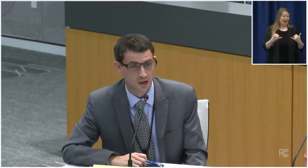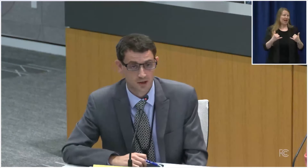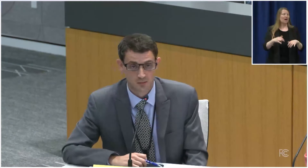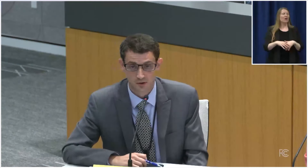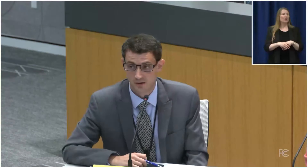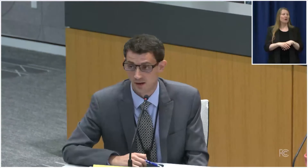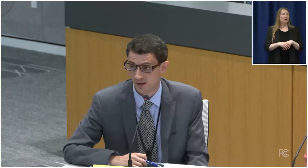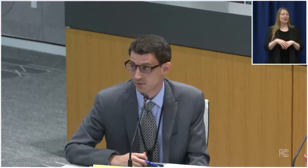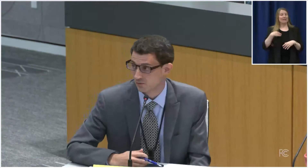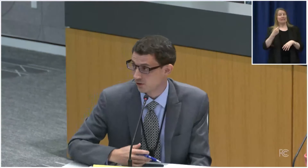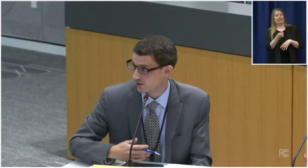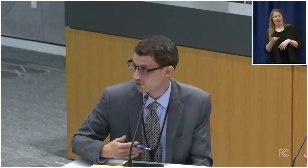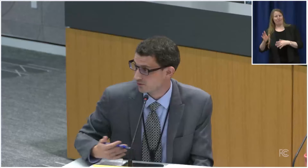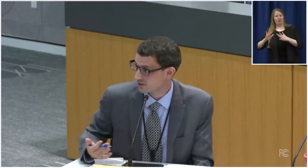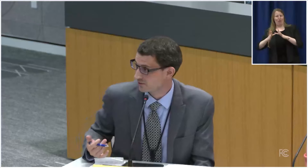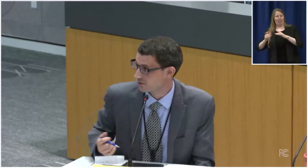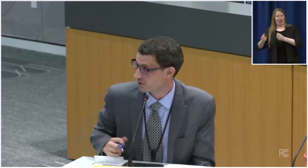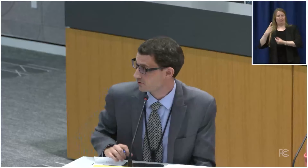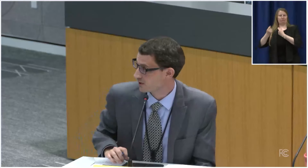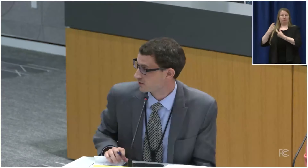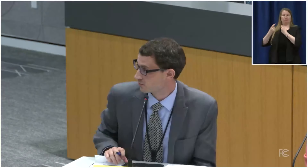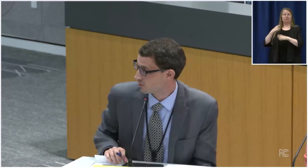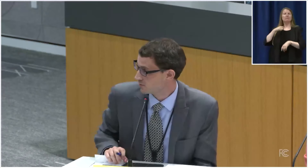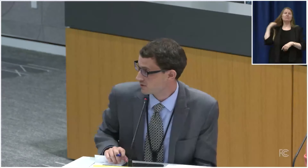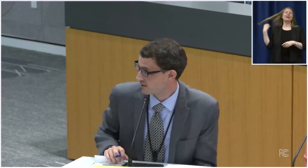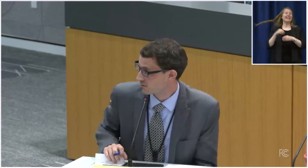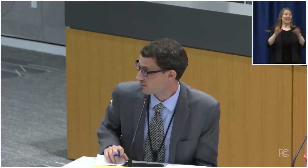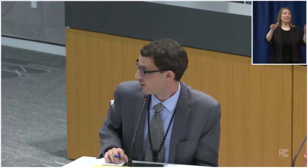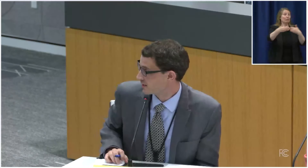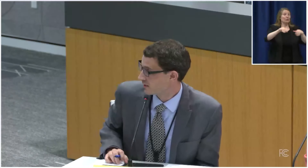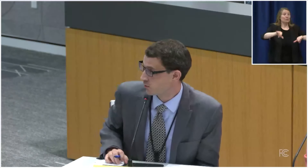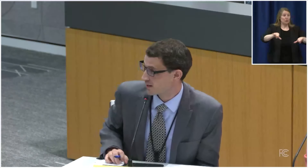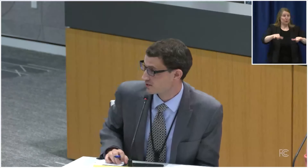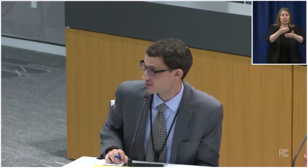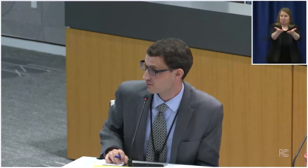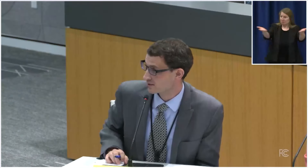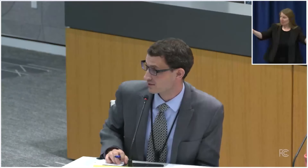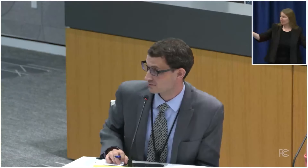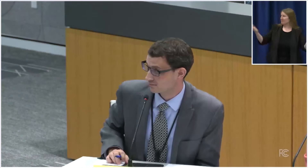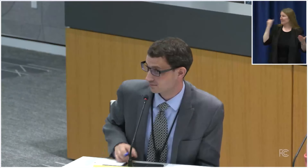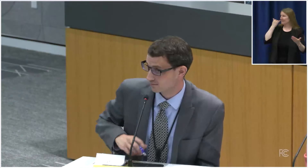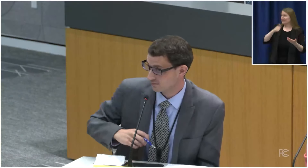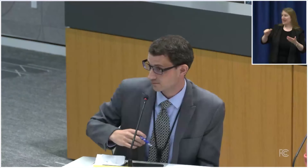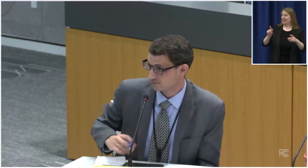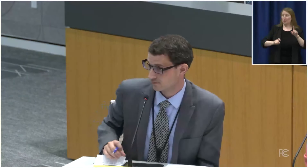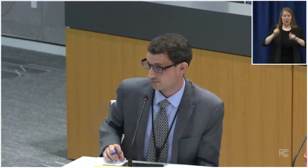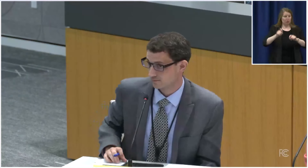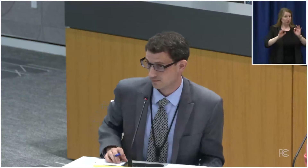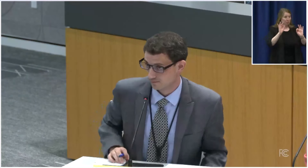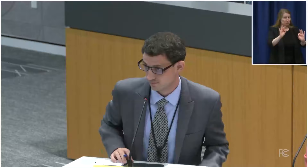TO SOME AUDIENCE QUESTIONS NOW. WE'VE ALREADY GOTTEN A NUMBER ONLINE BUT WE'LL ALSO REACH OUT TO THOSE IN THE